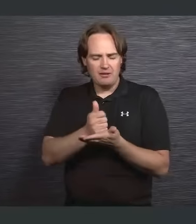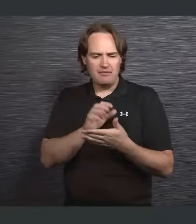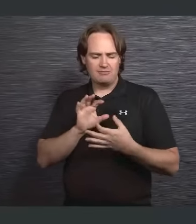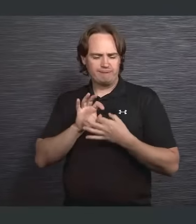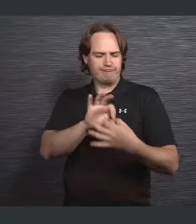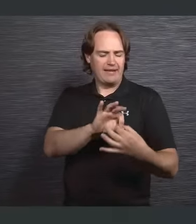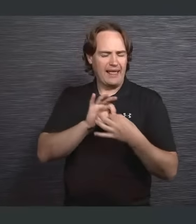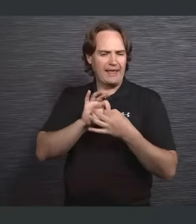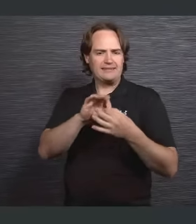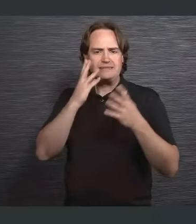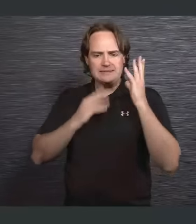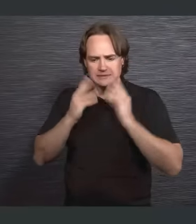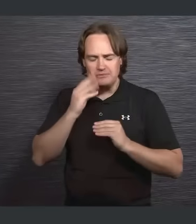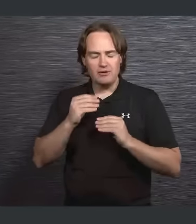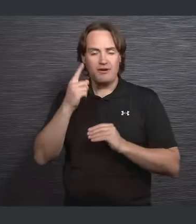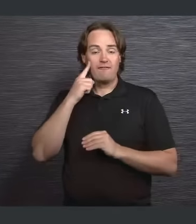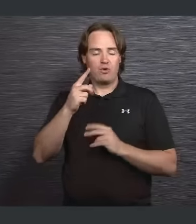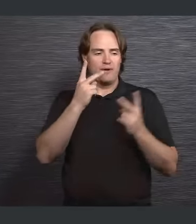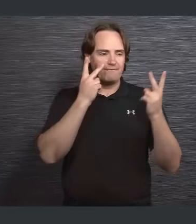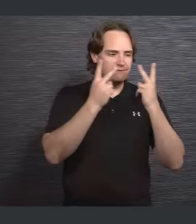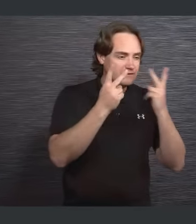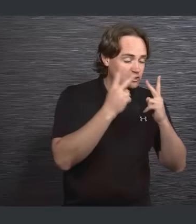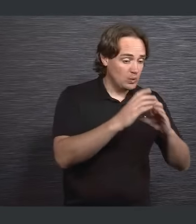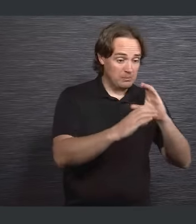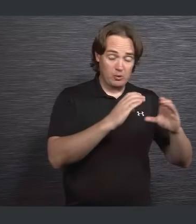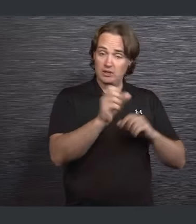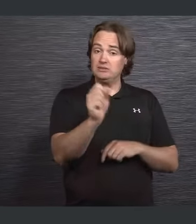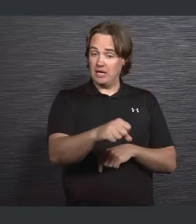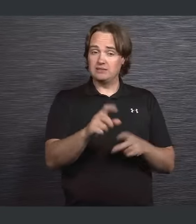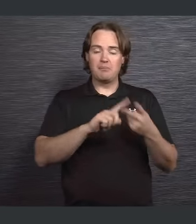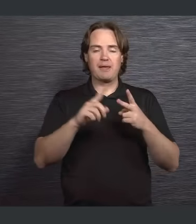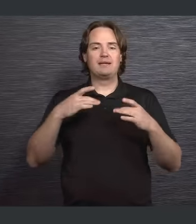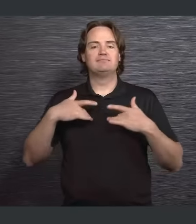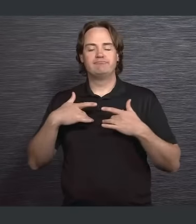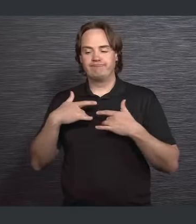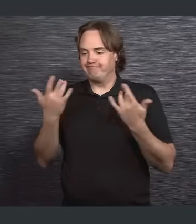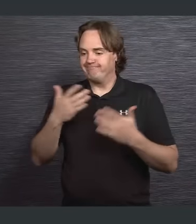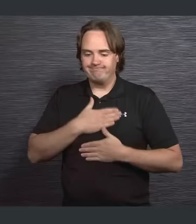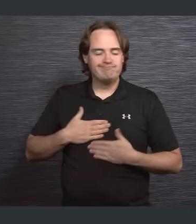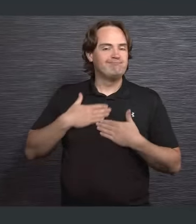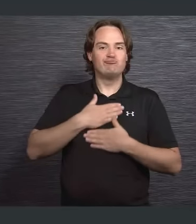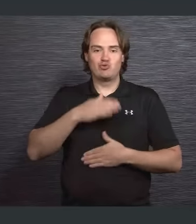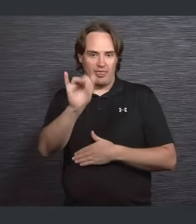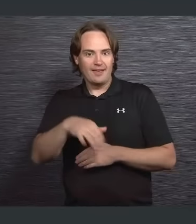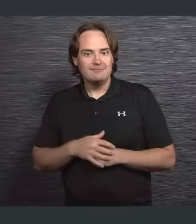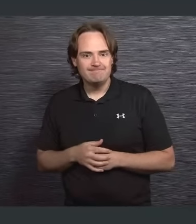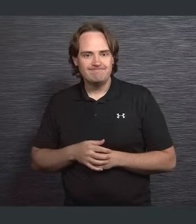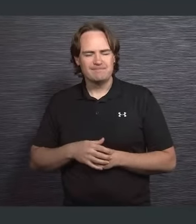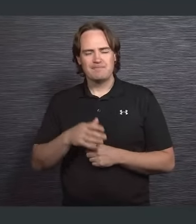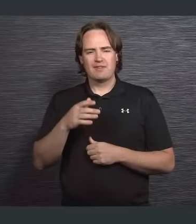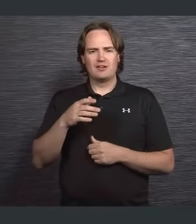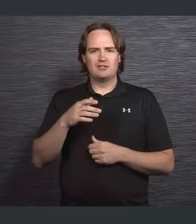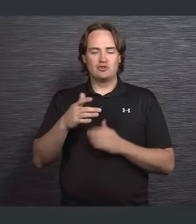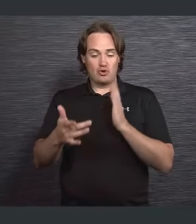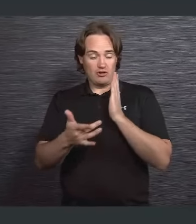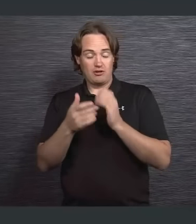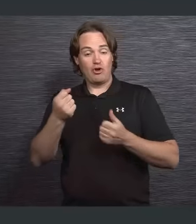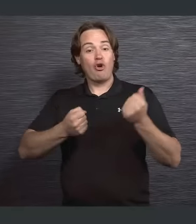not only in visual communications and safety, but also in entertainment. Modern vehicle technology has loads of potential